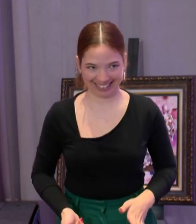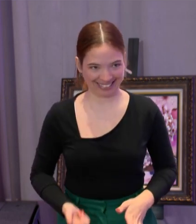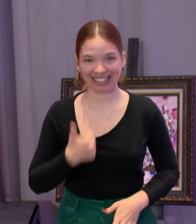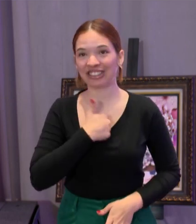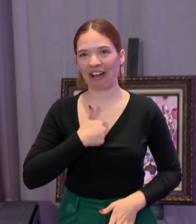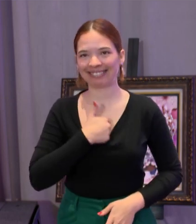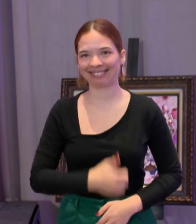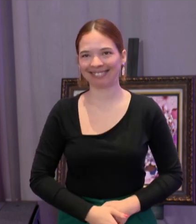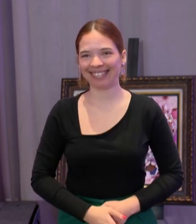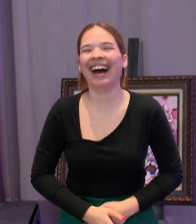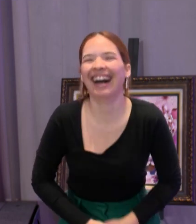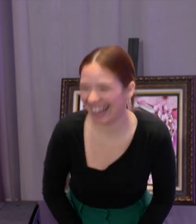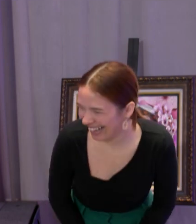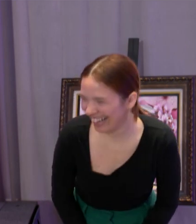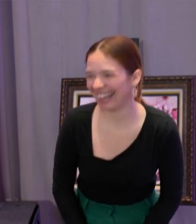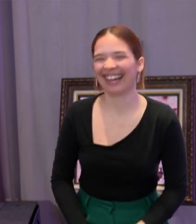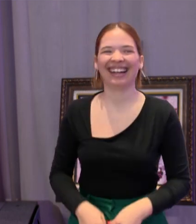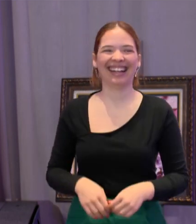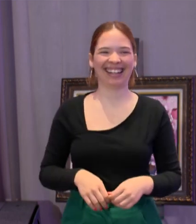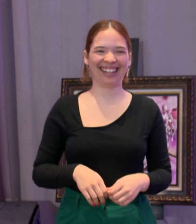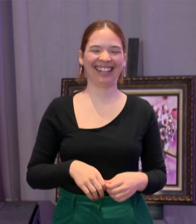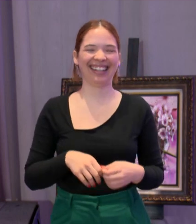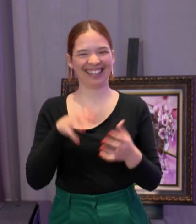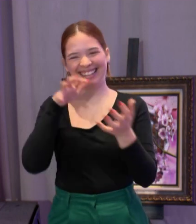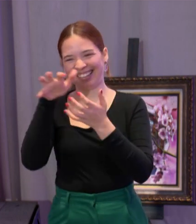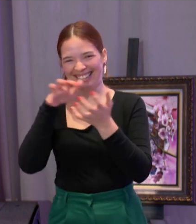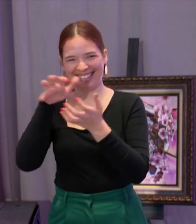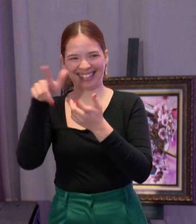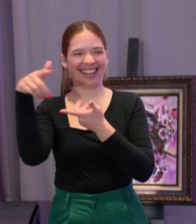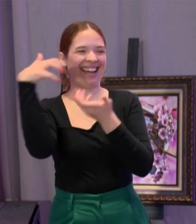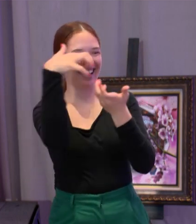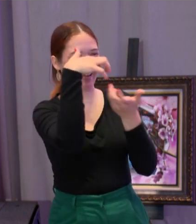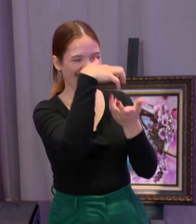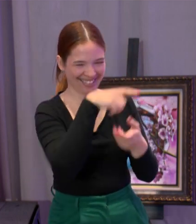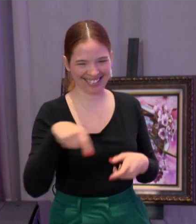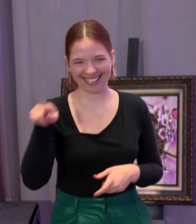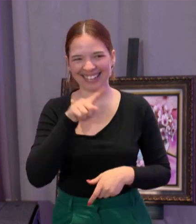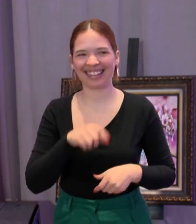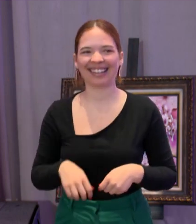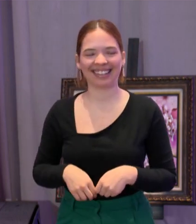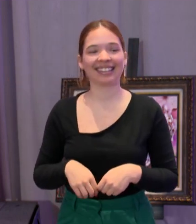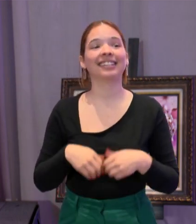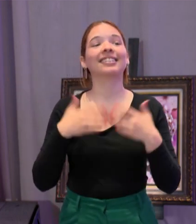I WISH TO -- I WISH TO THANK